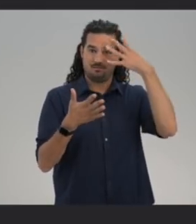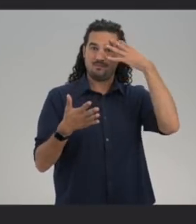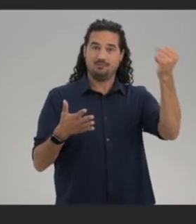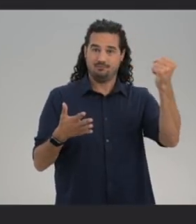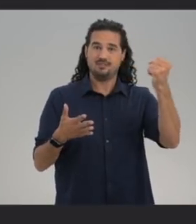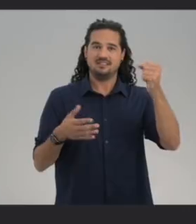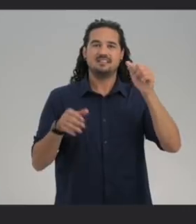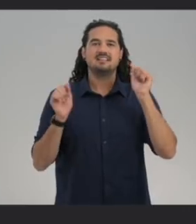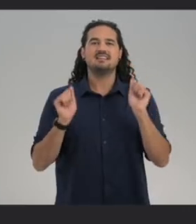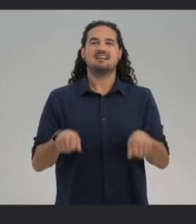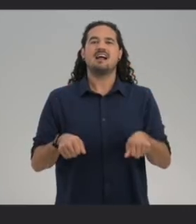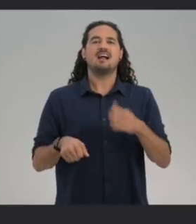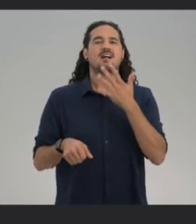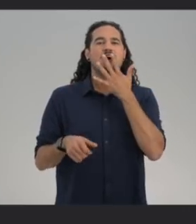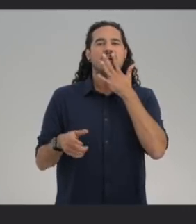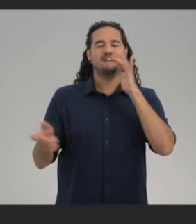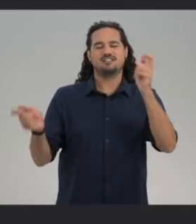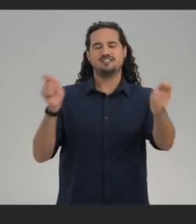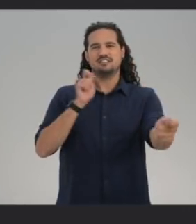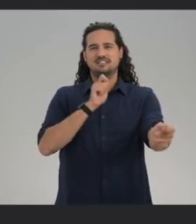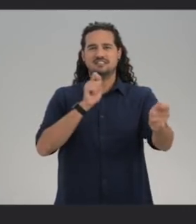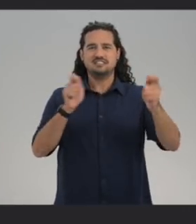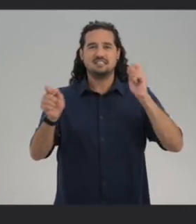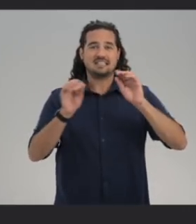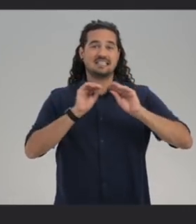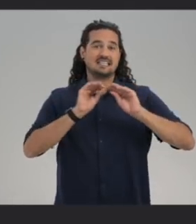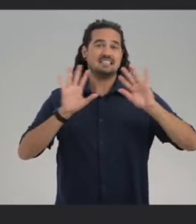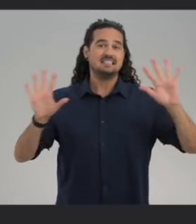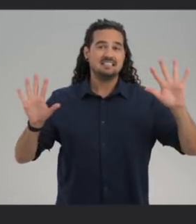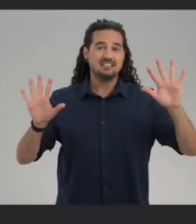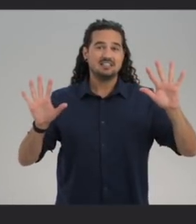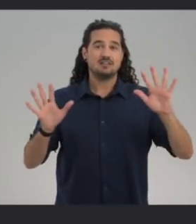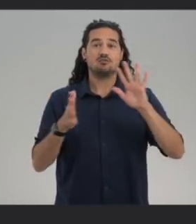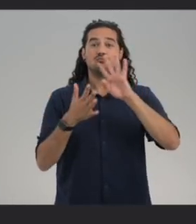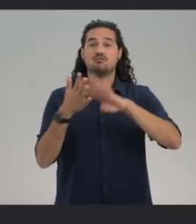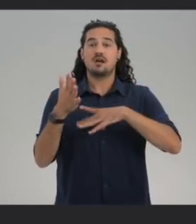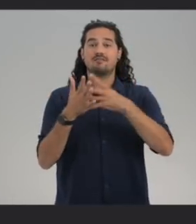for tasks ranging from color grading 6K video to playing graphically-intensive games